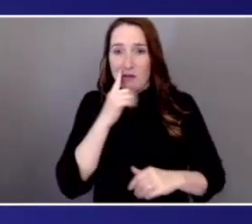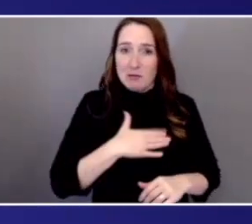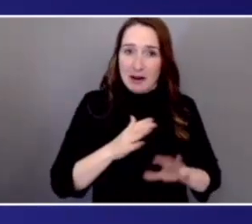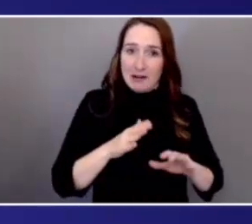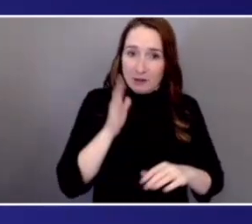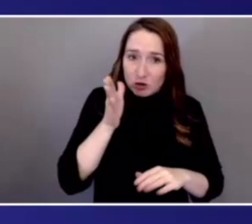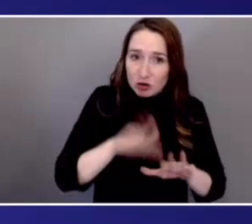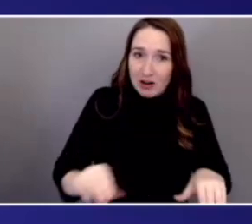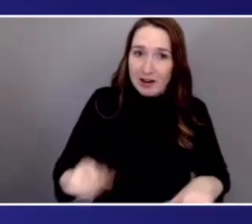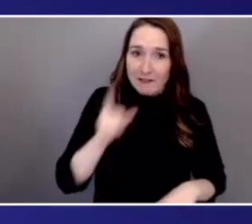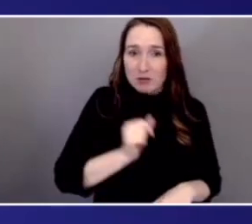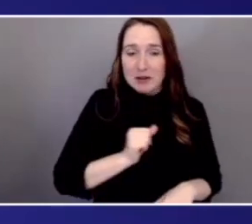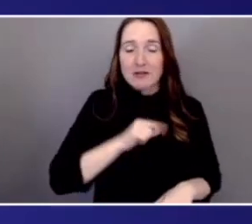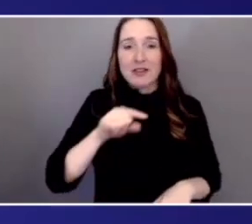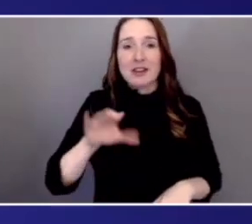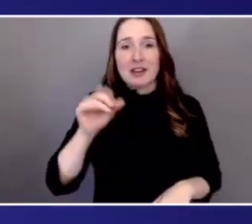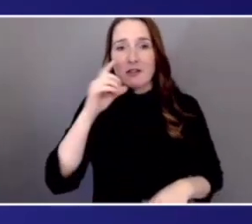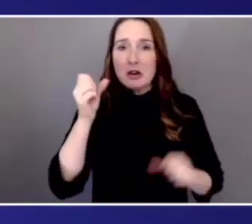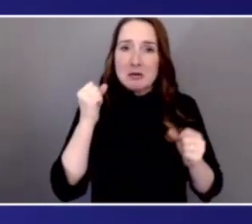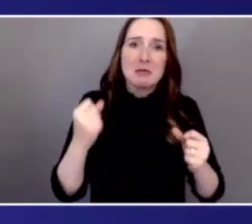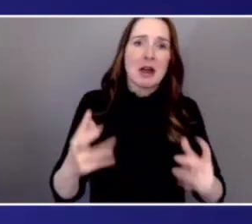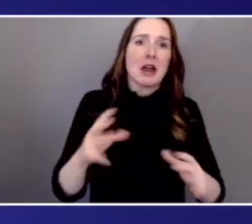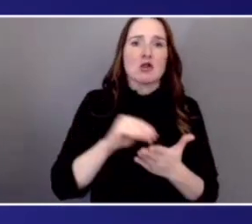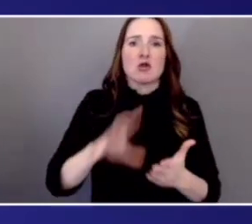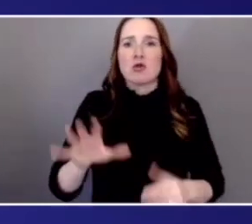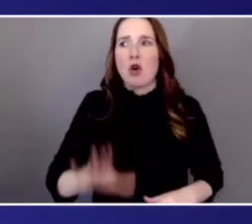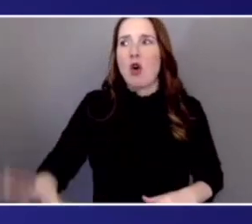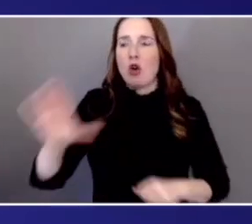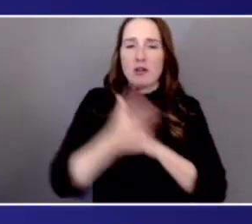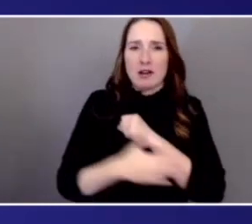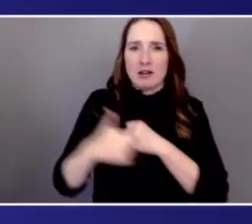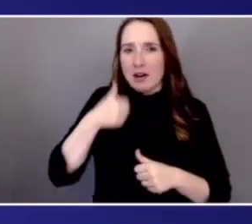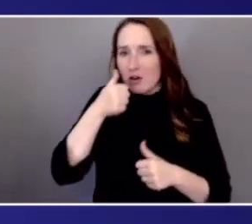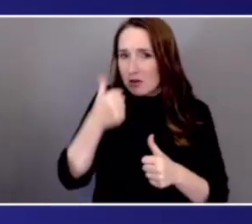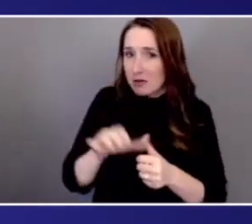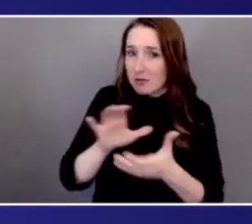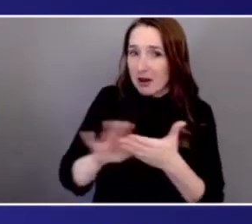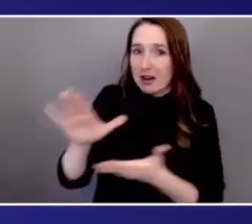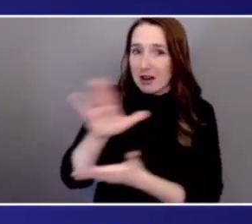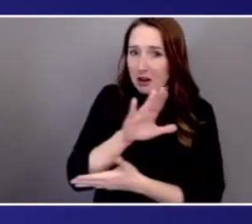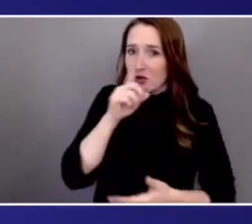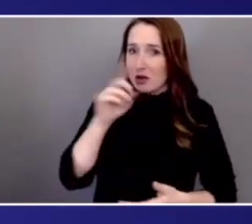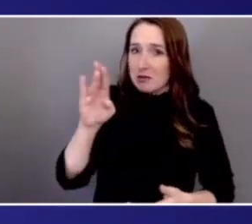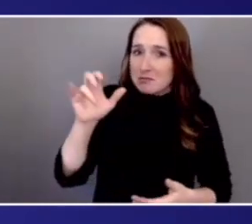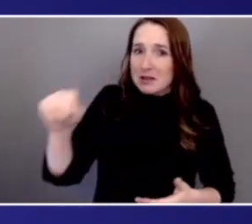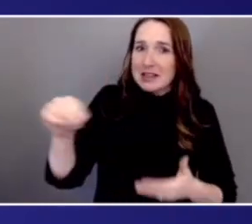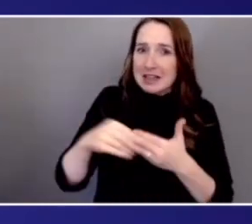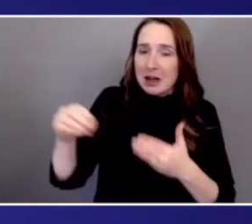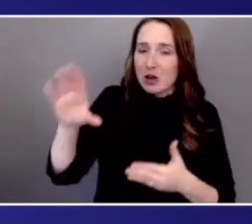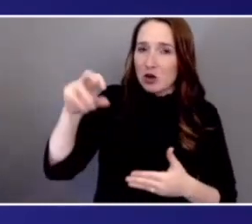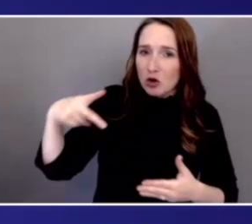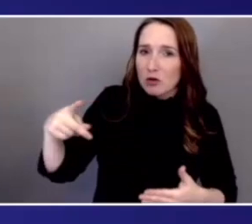And this is the case for millions of students across the country. I remember in college how 1 billion dollar corporations avidly recruited on campus.